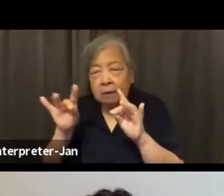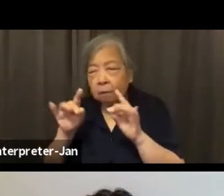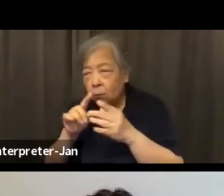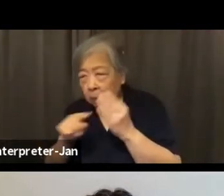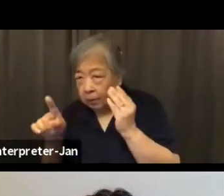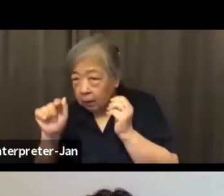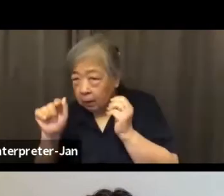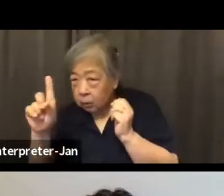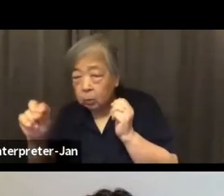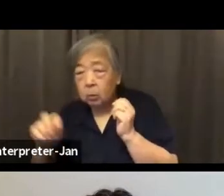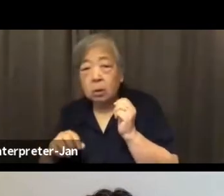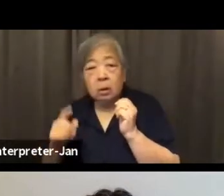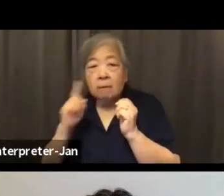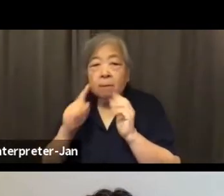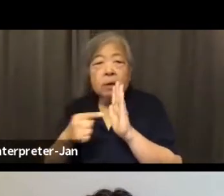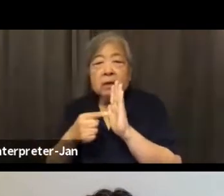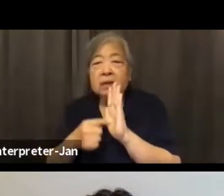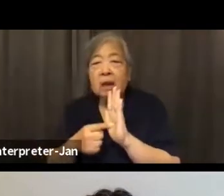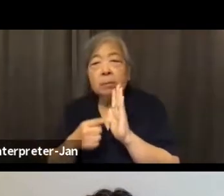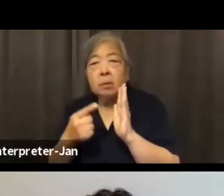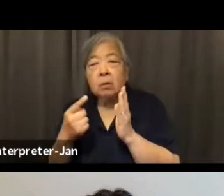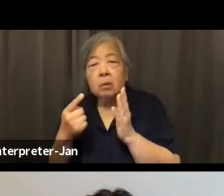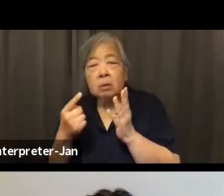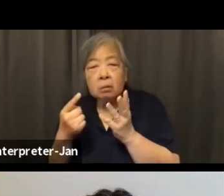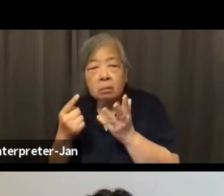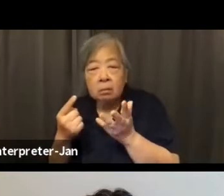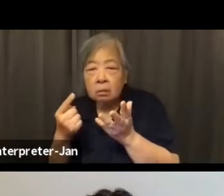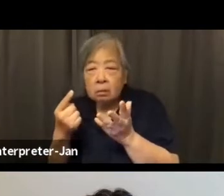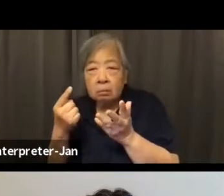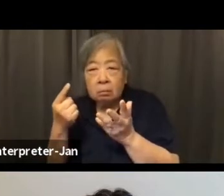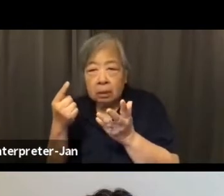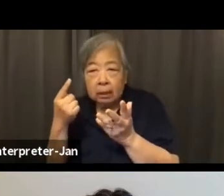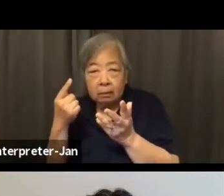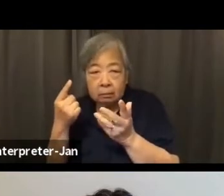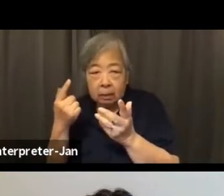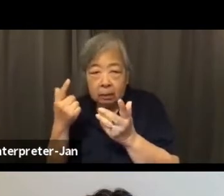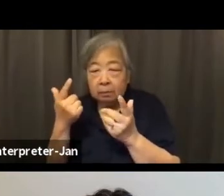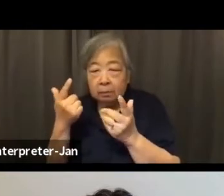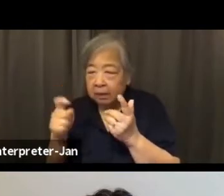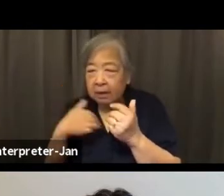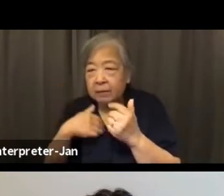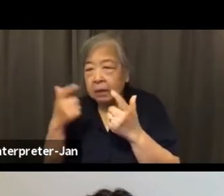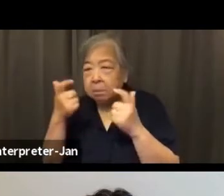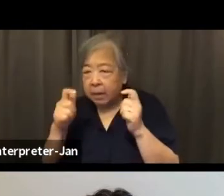A few examples of ones they could use was BigBlueButton, Google Meet, and Zoom.